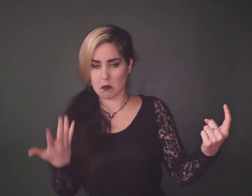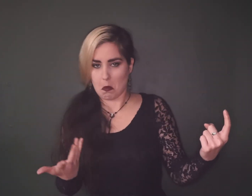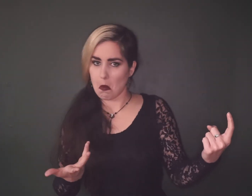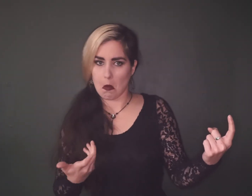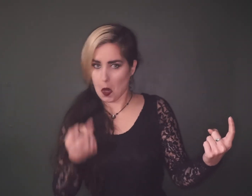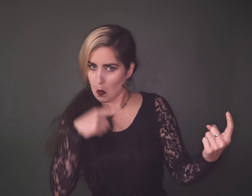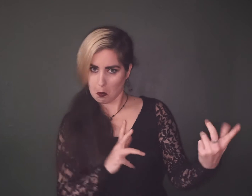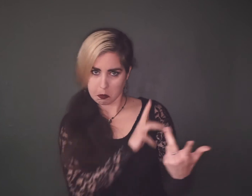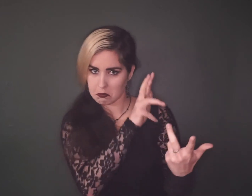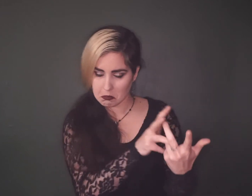I don't mind accommodating.